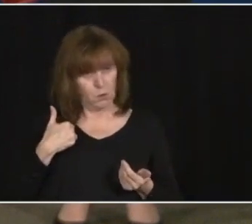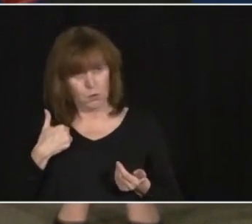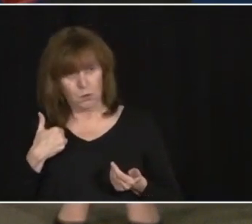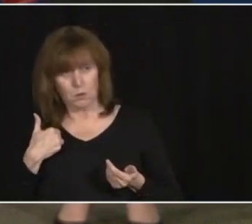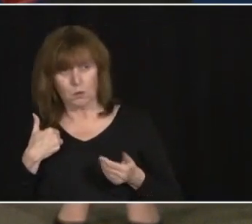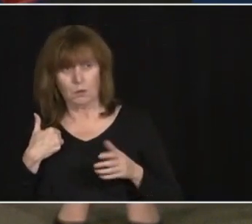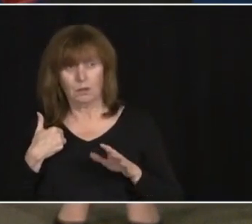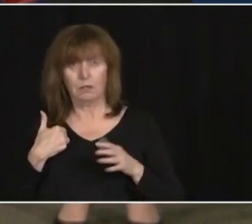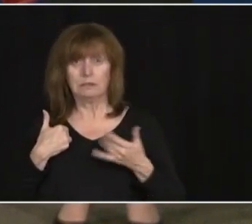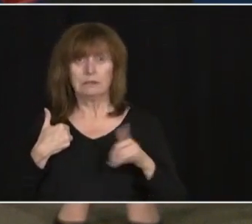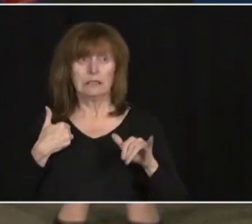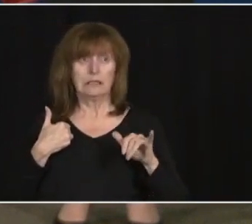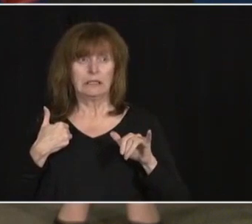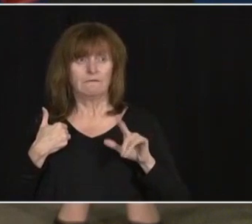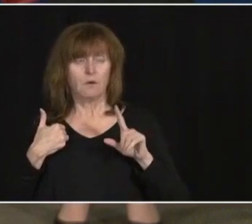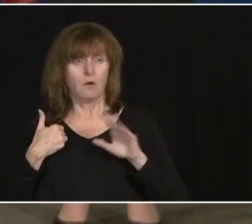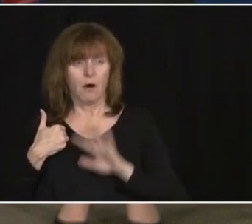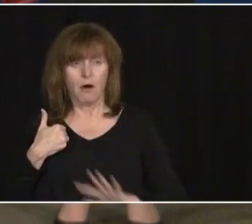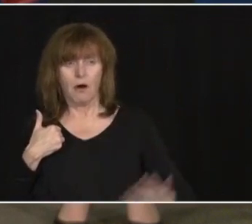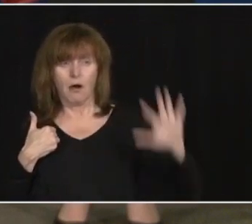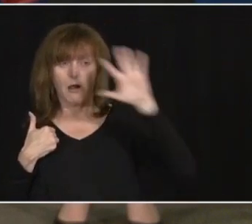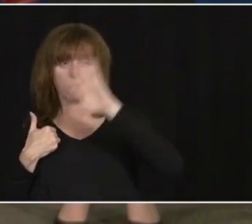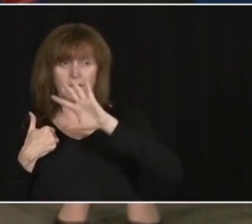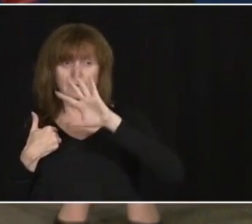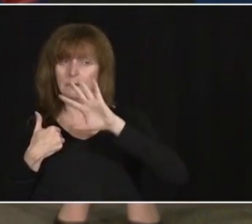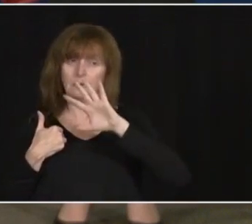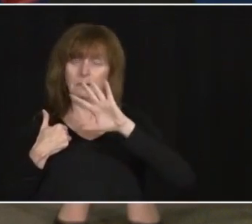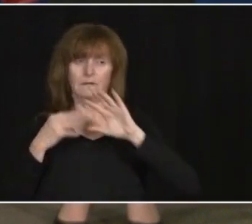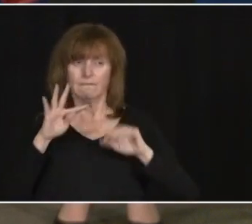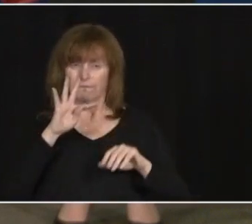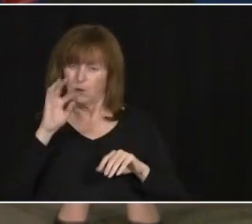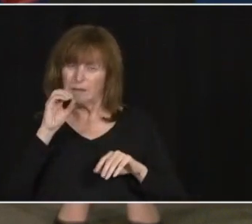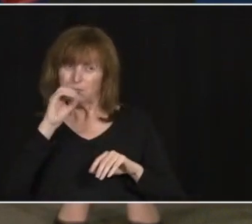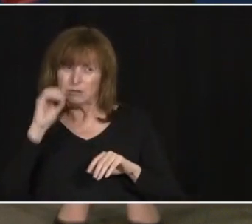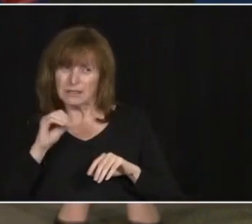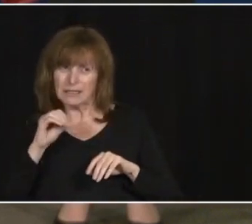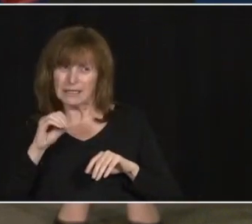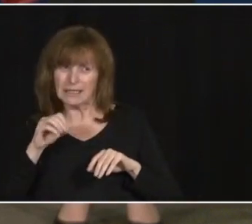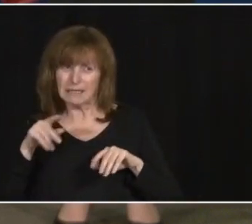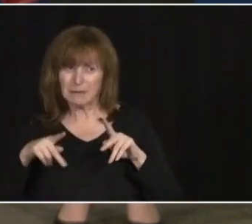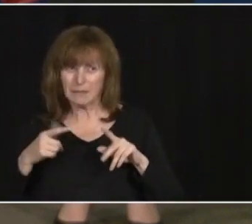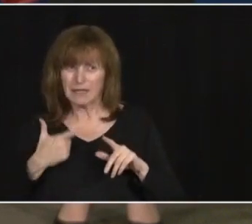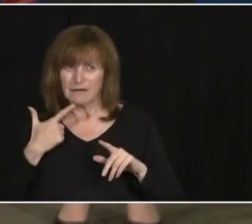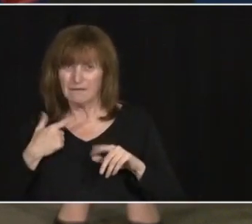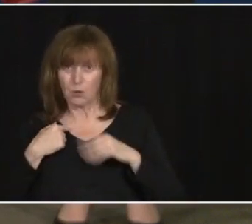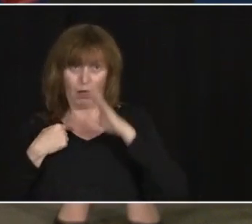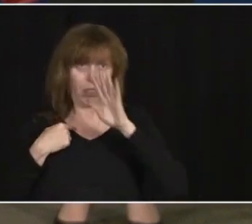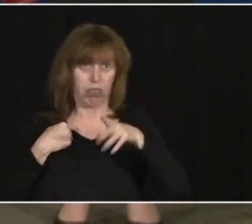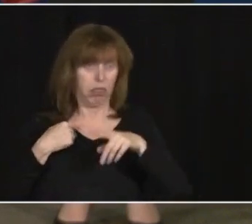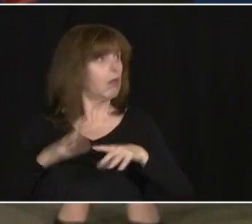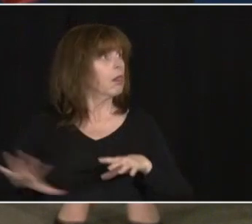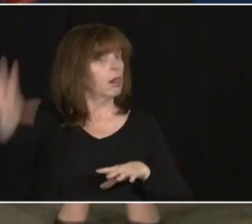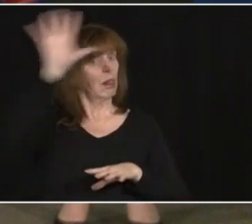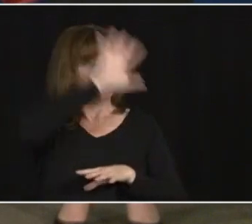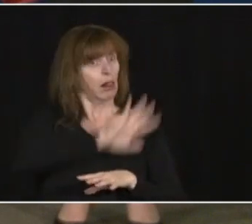So we always have topic Ma sure we make sure we never, ever ignore the 60% of the rest of the